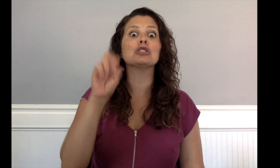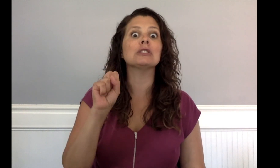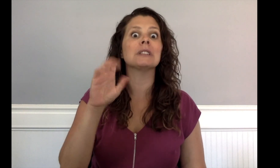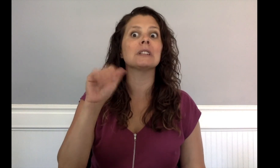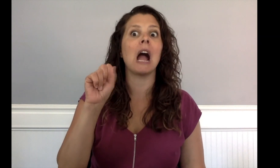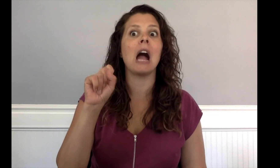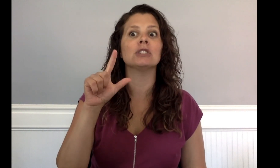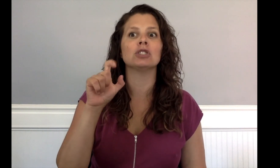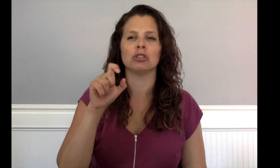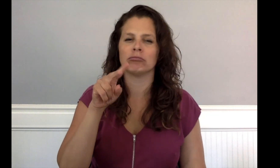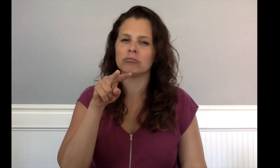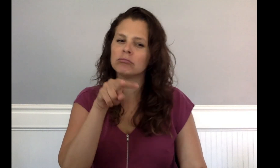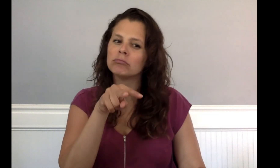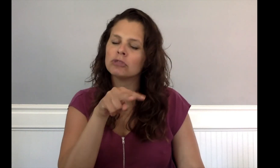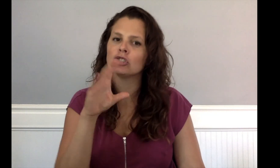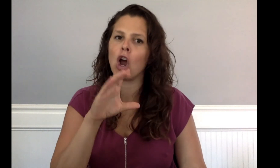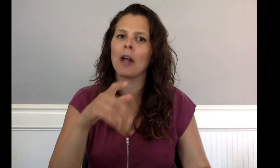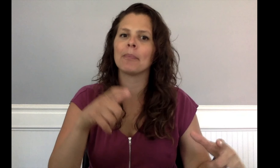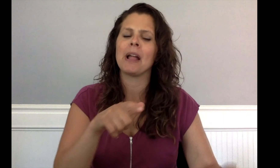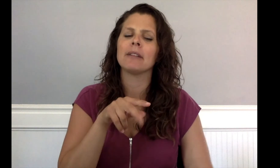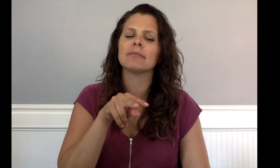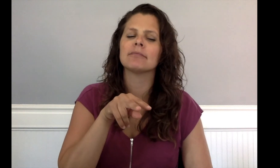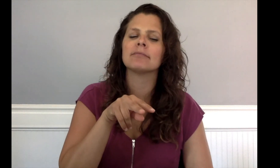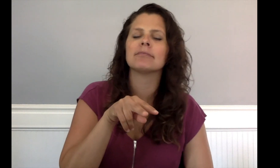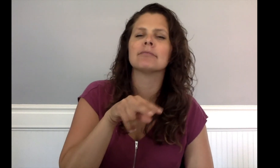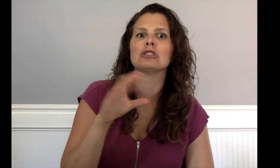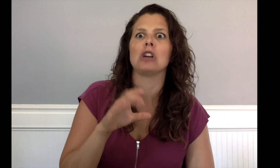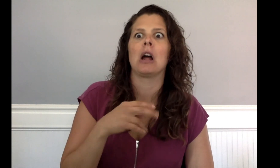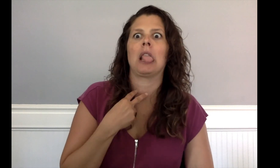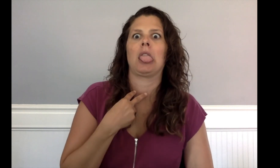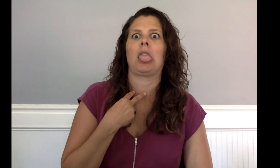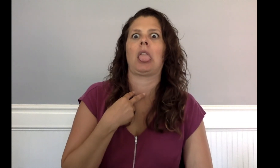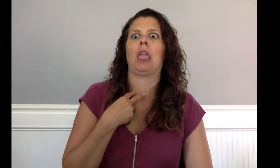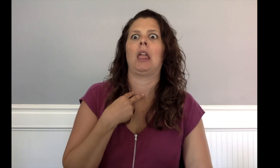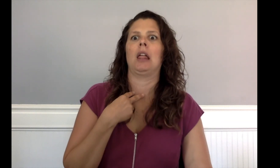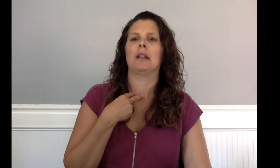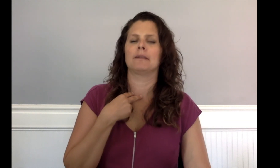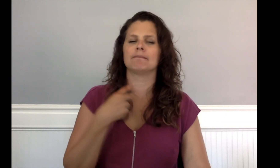Mrs. Castle looked pointedly at Charlie’s plate.